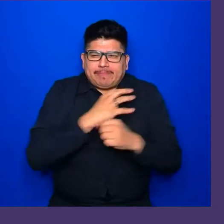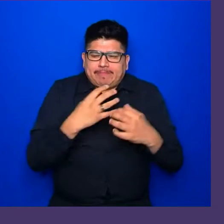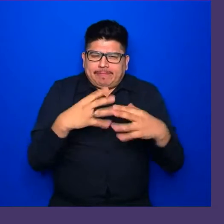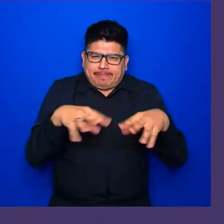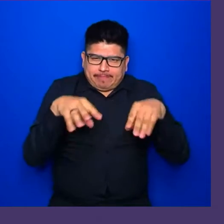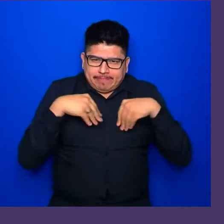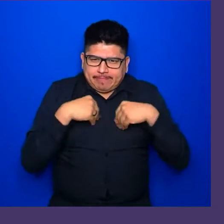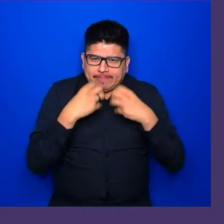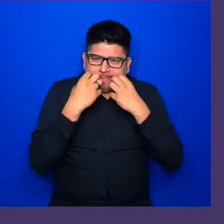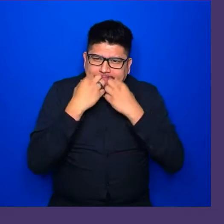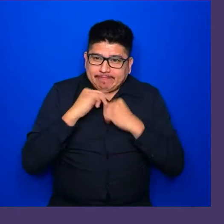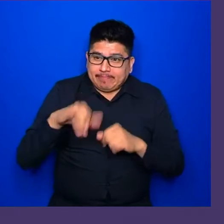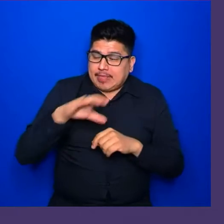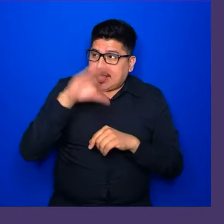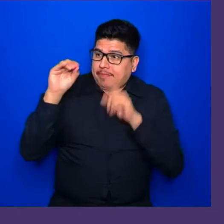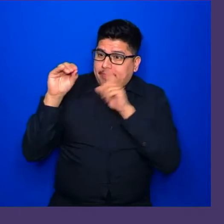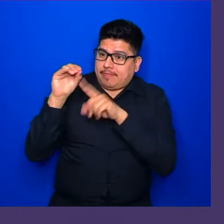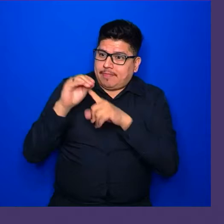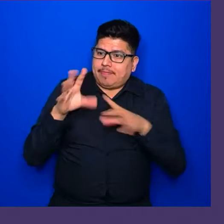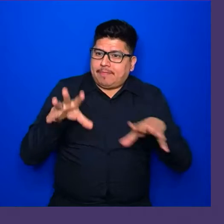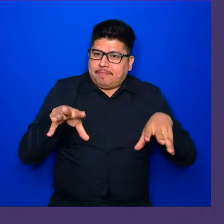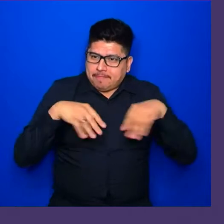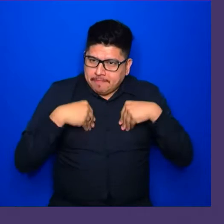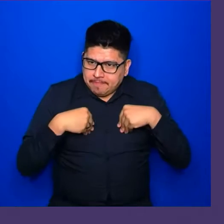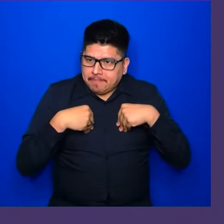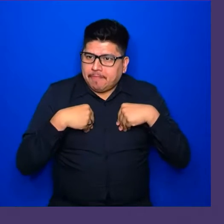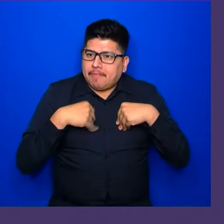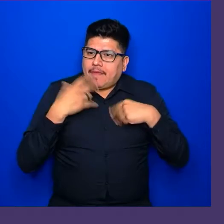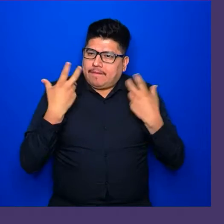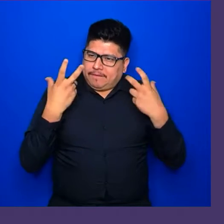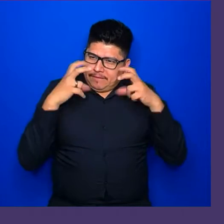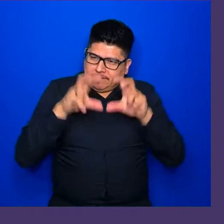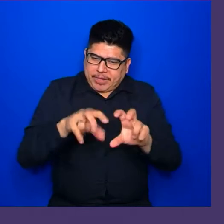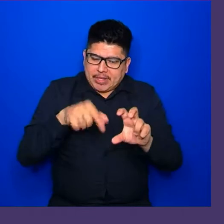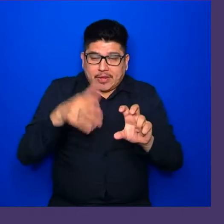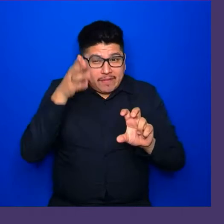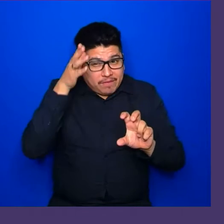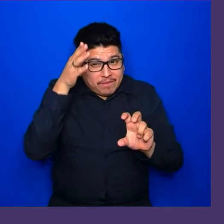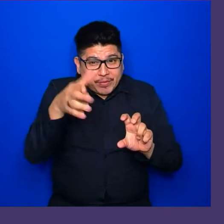it, invests in the future, and that is inclusive of